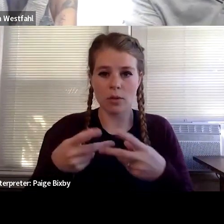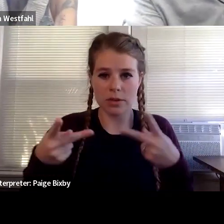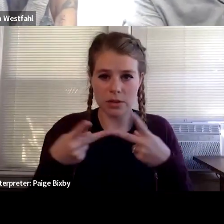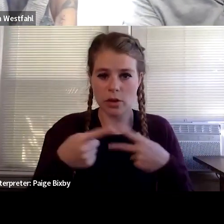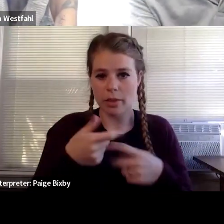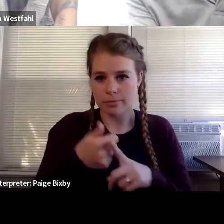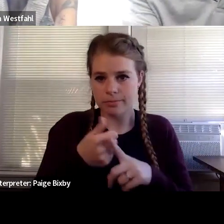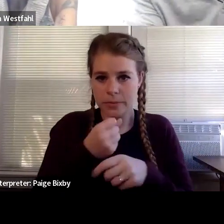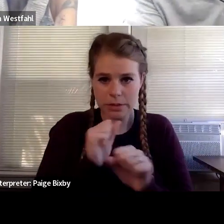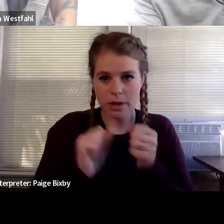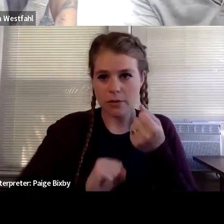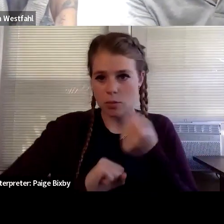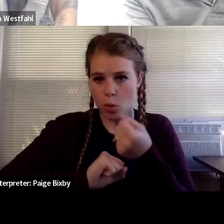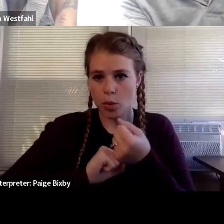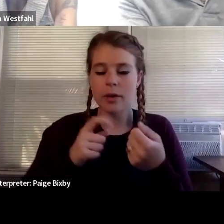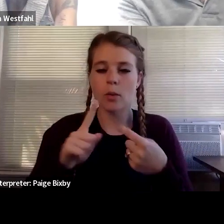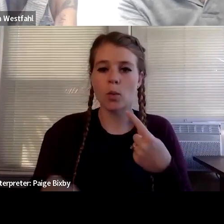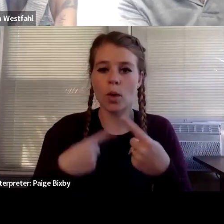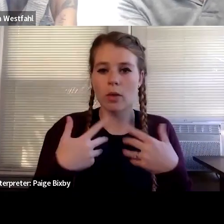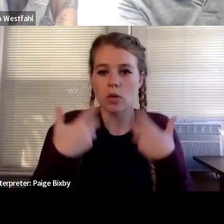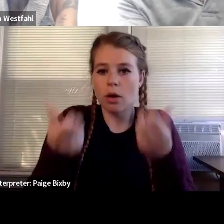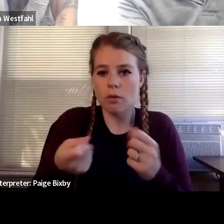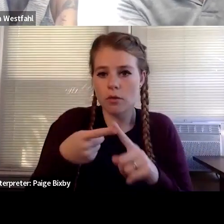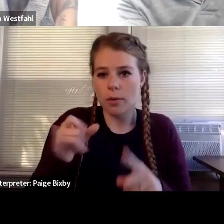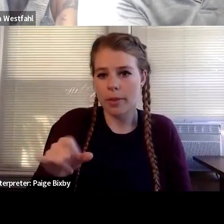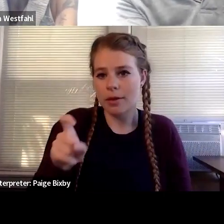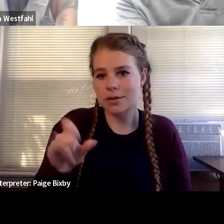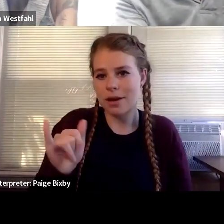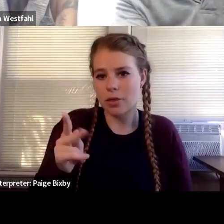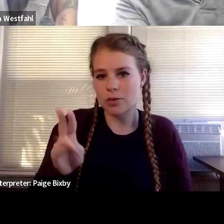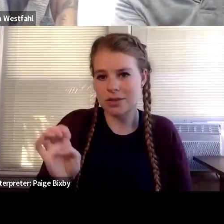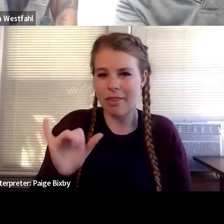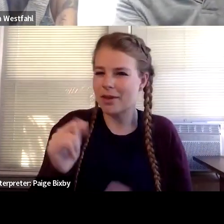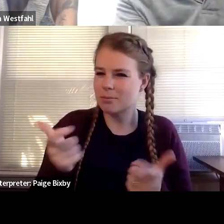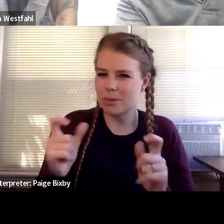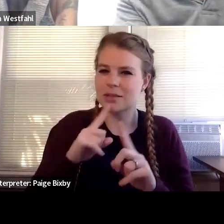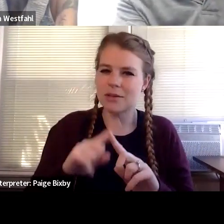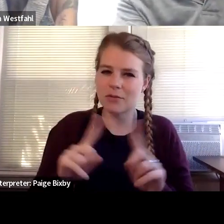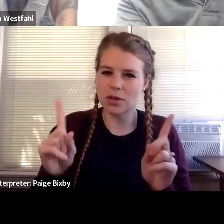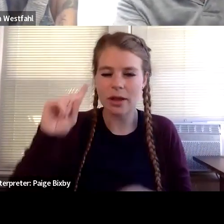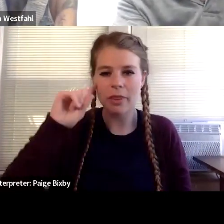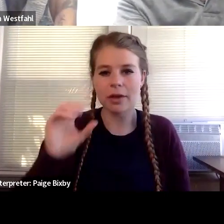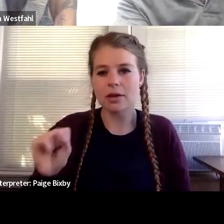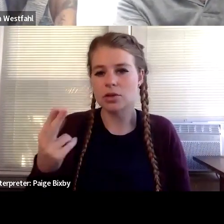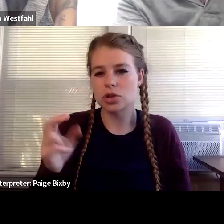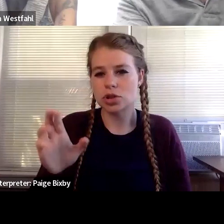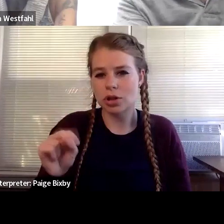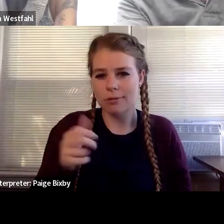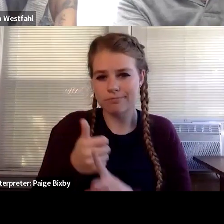as they're kind of recovering from xylazine. So that's the big difference. And I think, you know, Shawn, I think you could speak to this best, but in Philly,